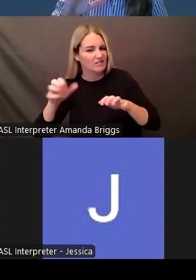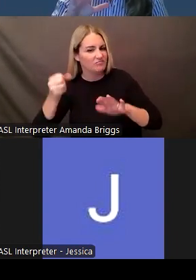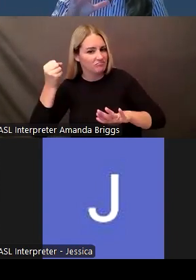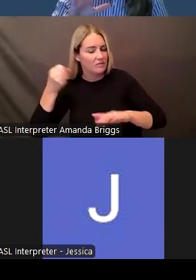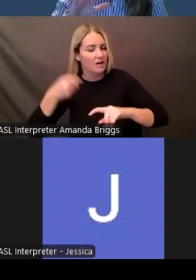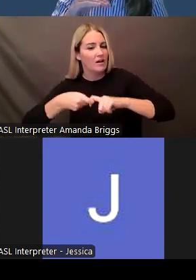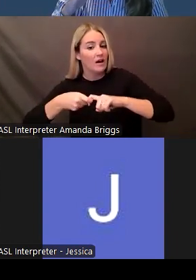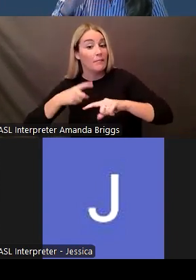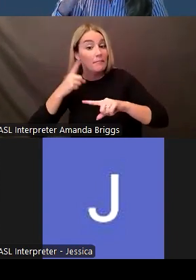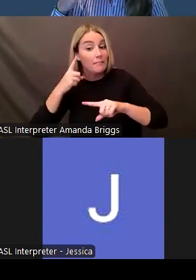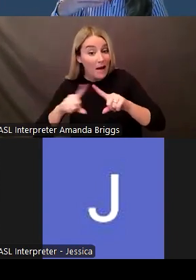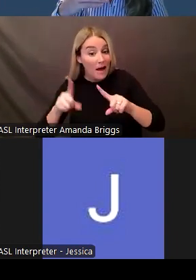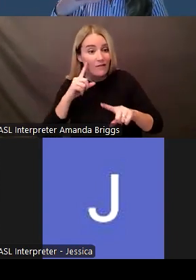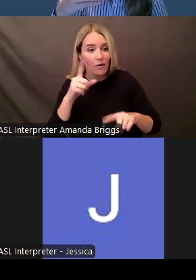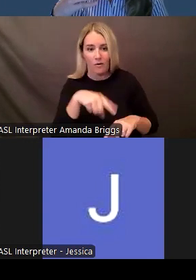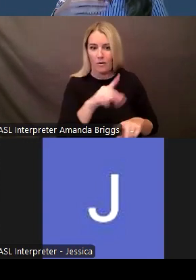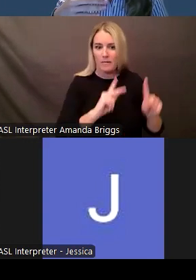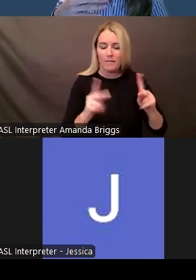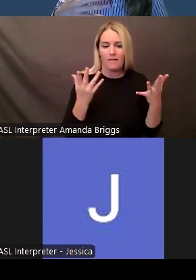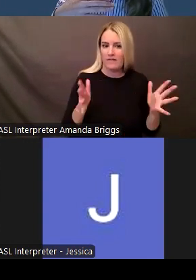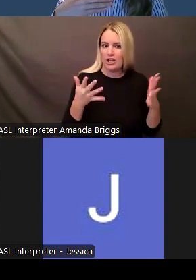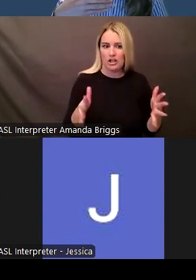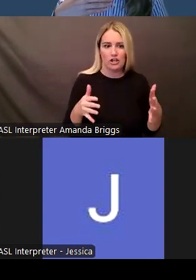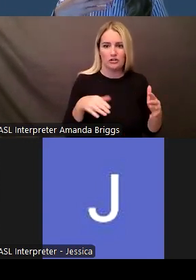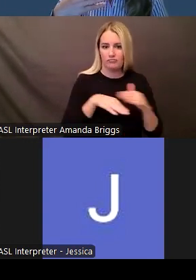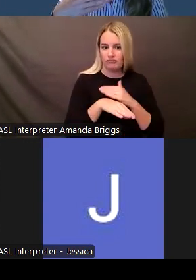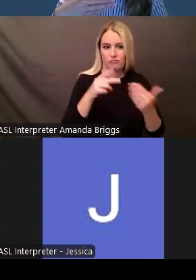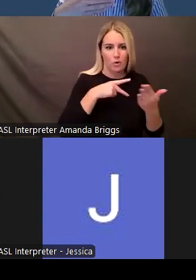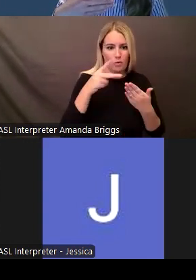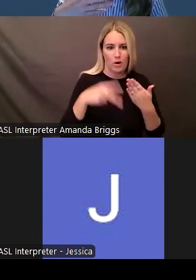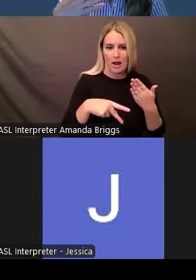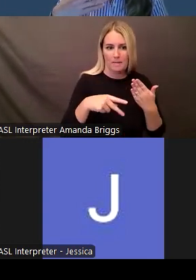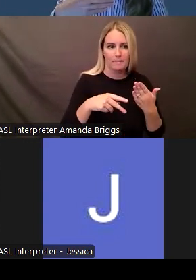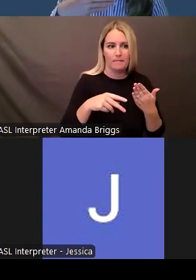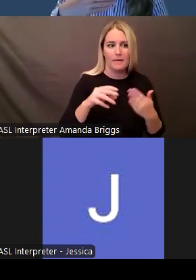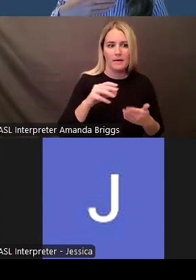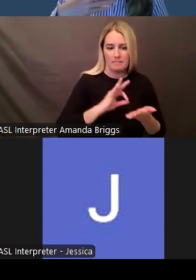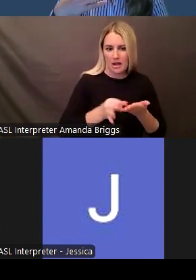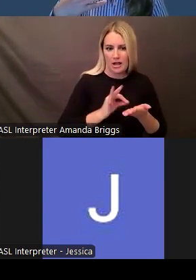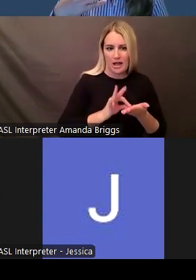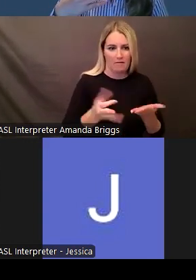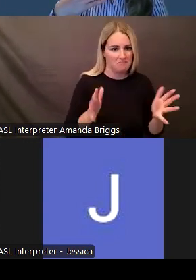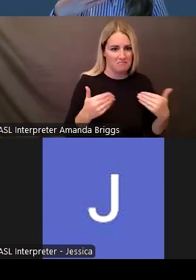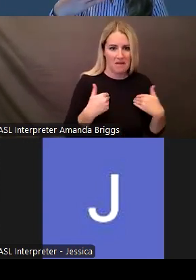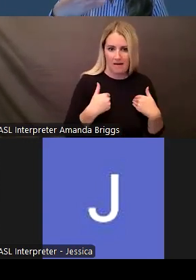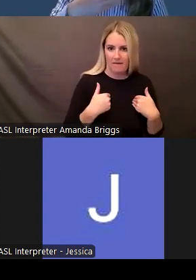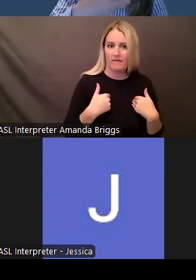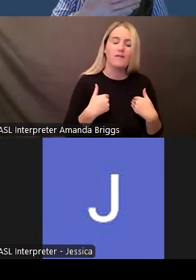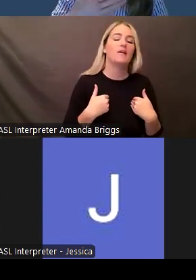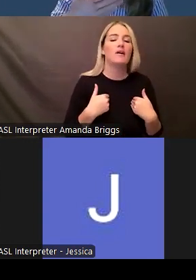But for the individuals who are already enrolled in Medi-Cal and, or are enrolled